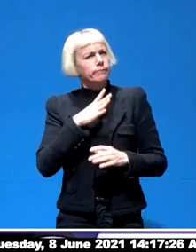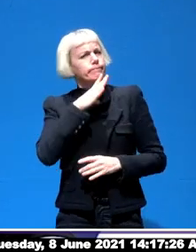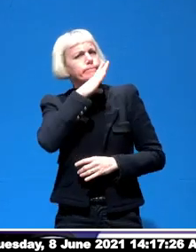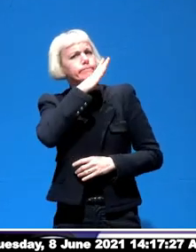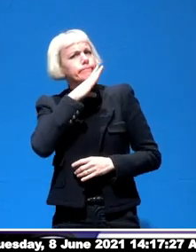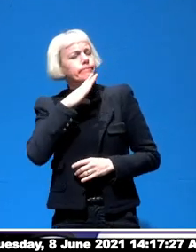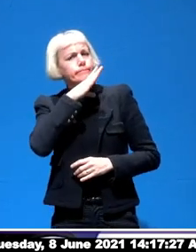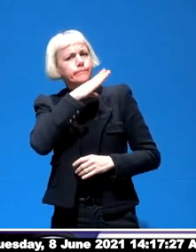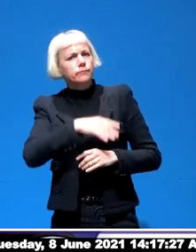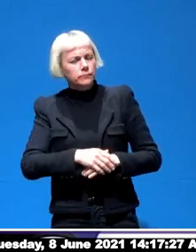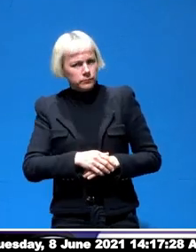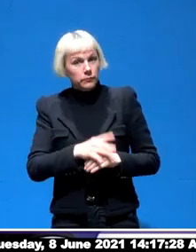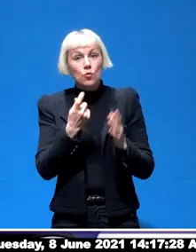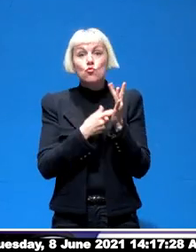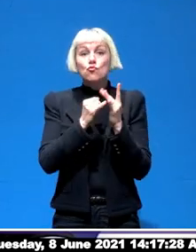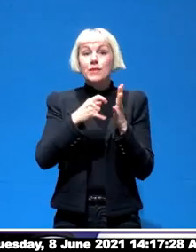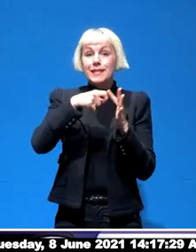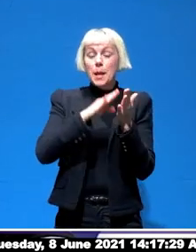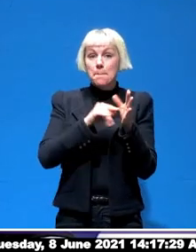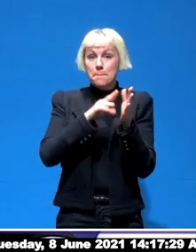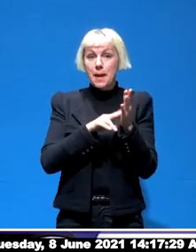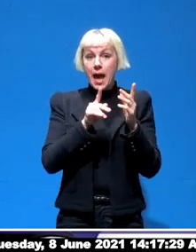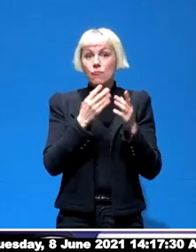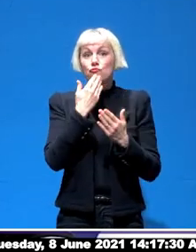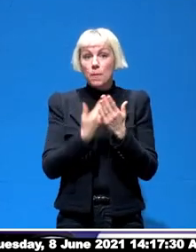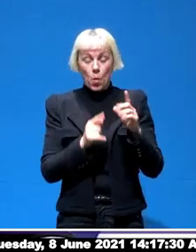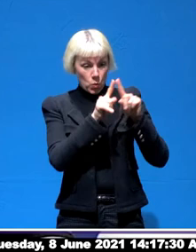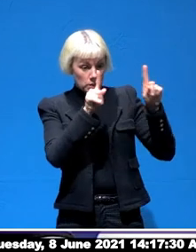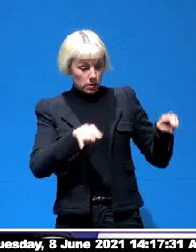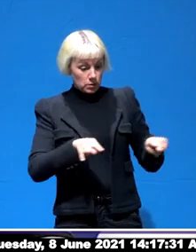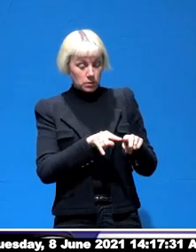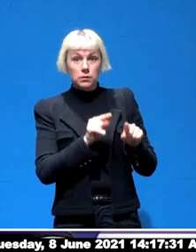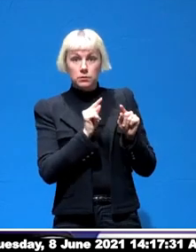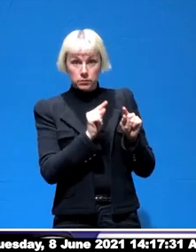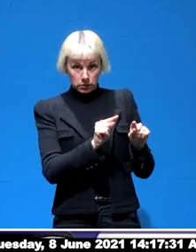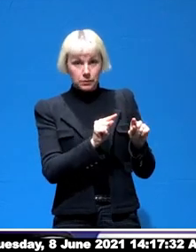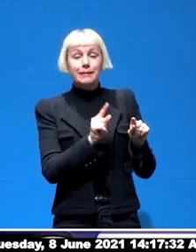The RiskMan report we have been looking at states that the incident time was